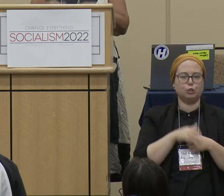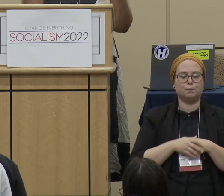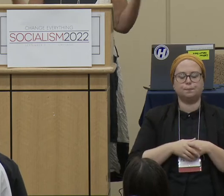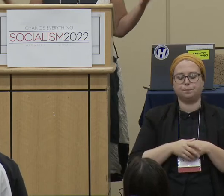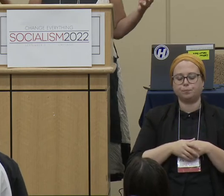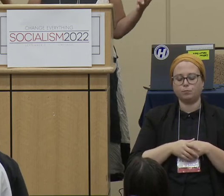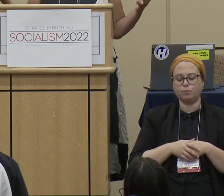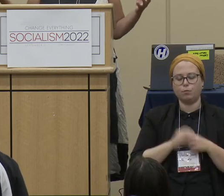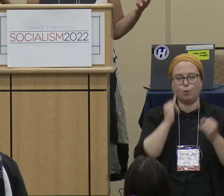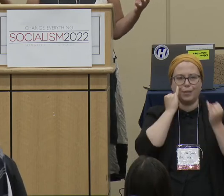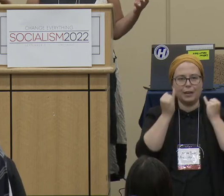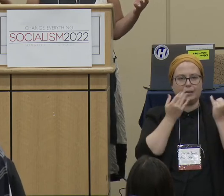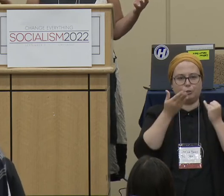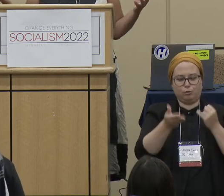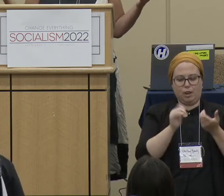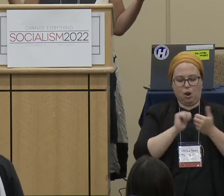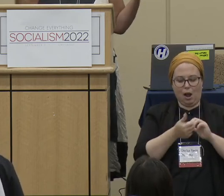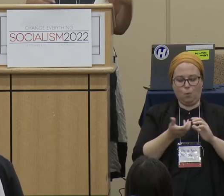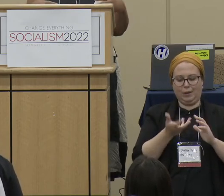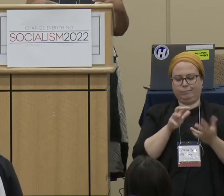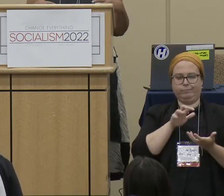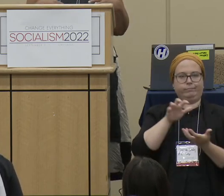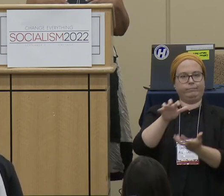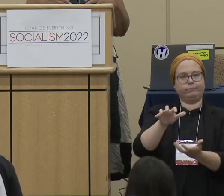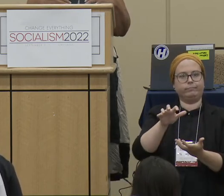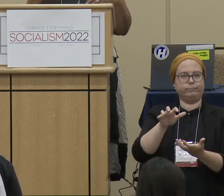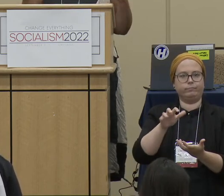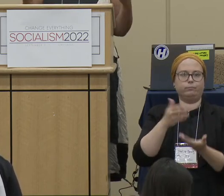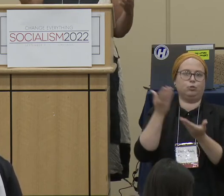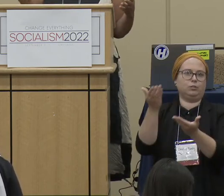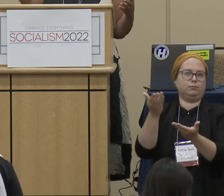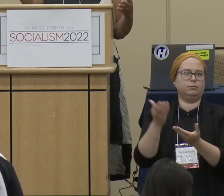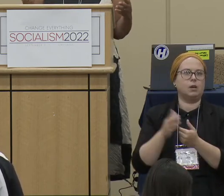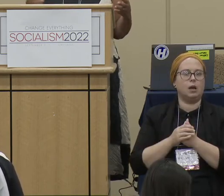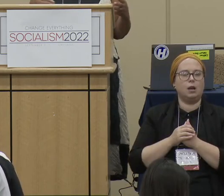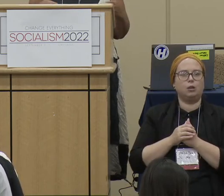college. So, the ideas are there, and how we package them.